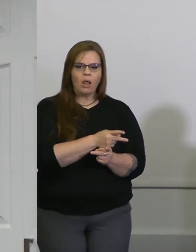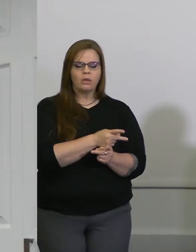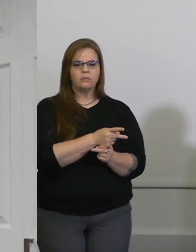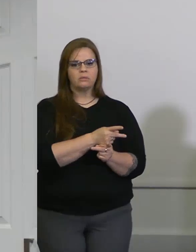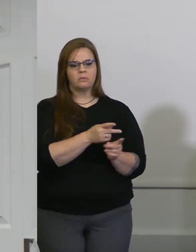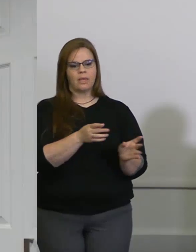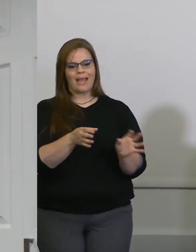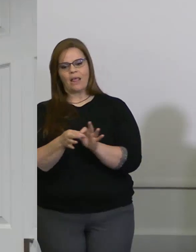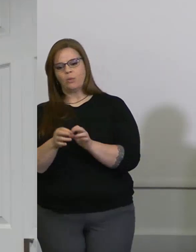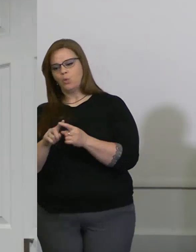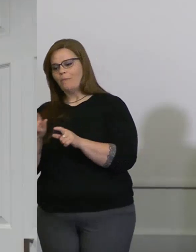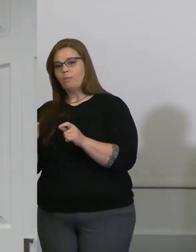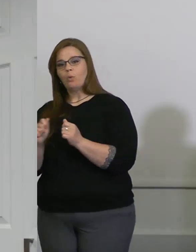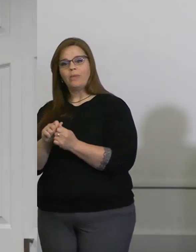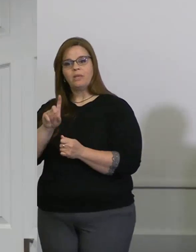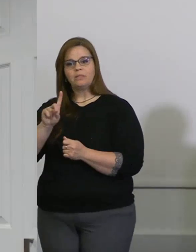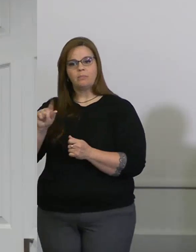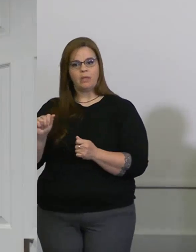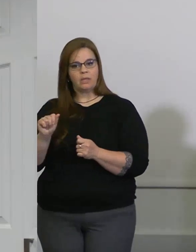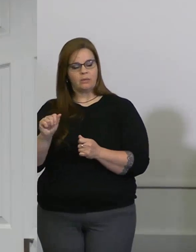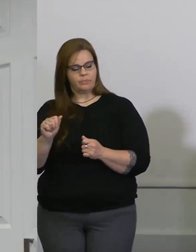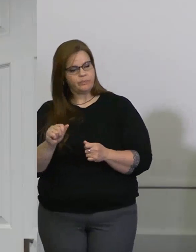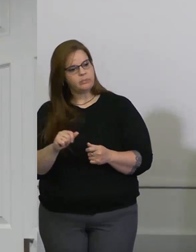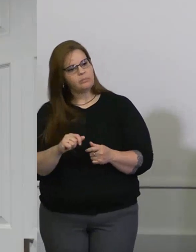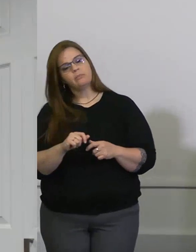It is built on the premise of nothing about us.